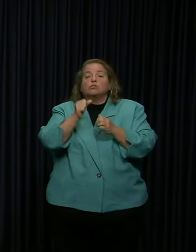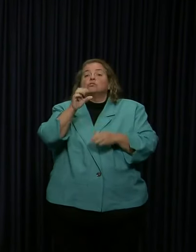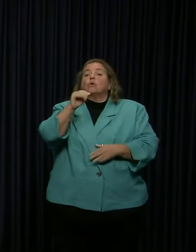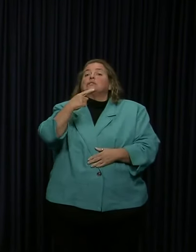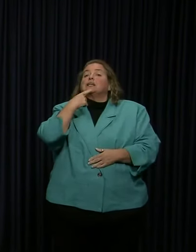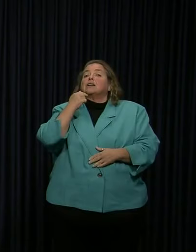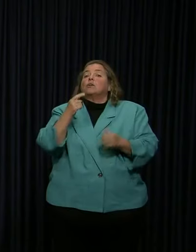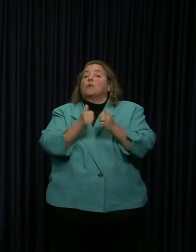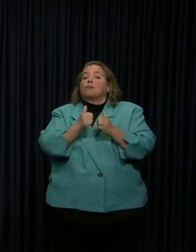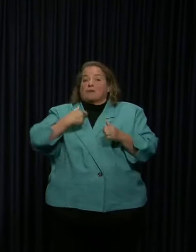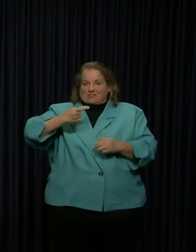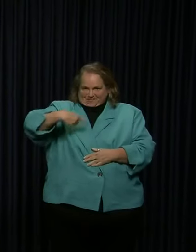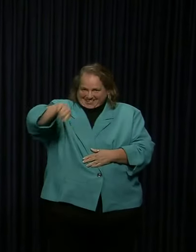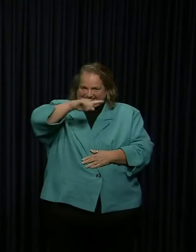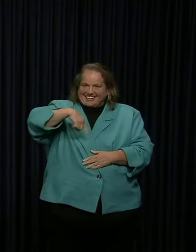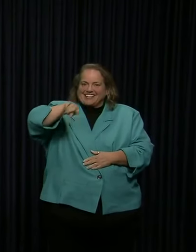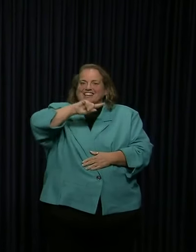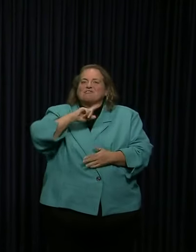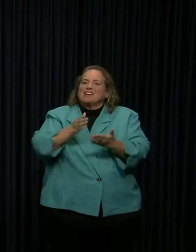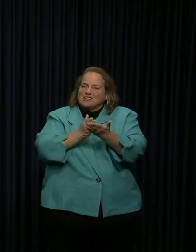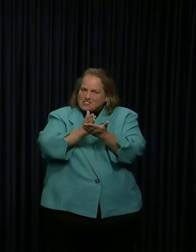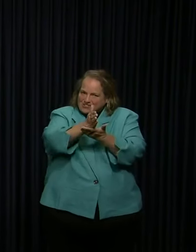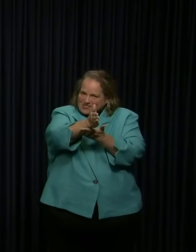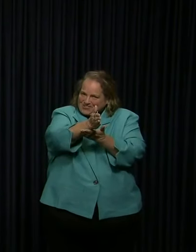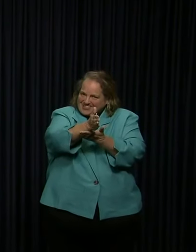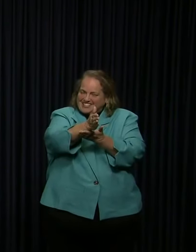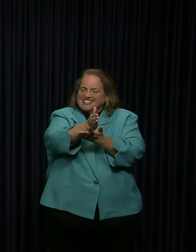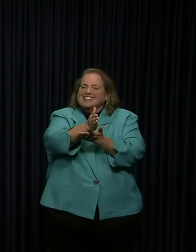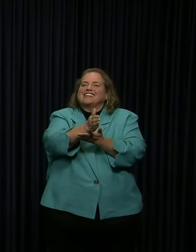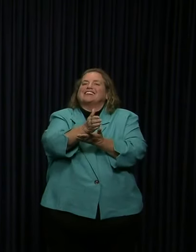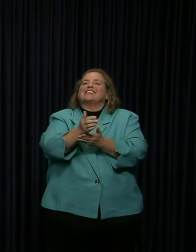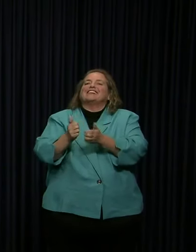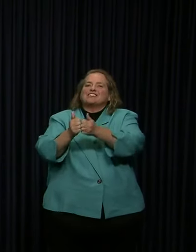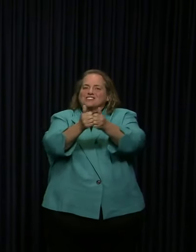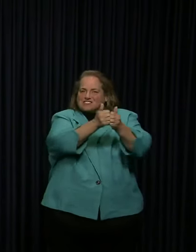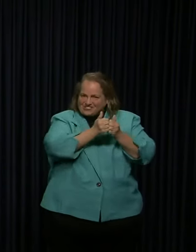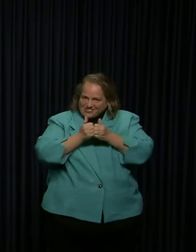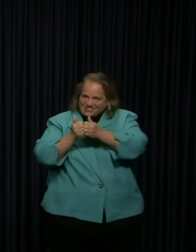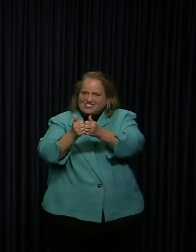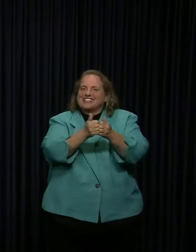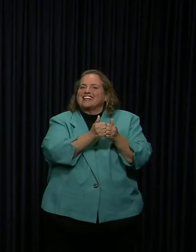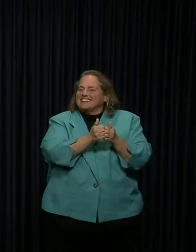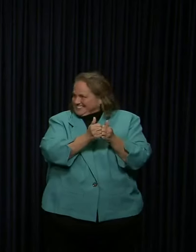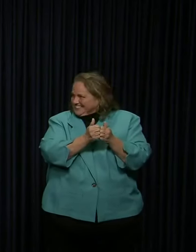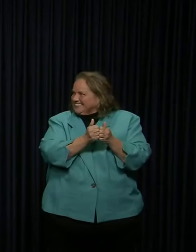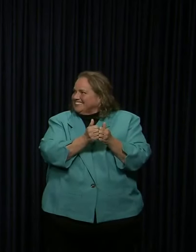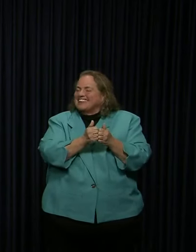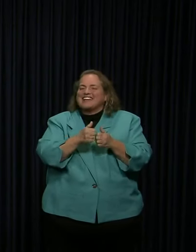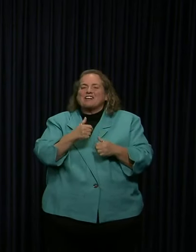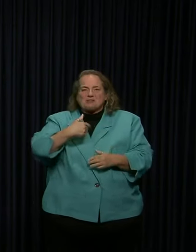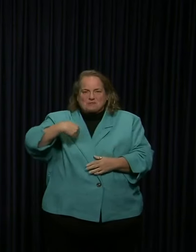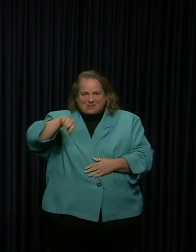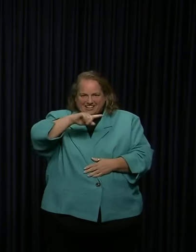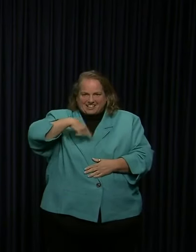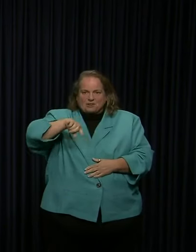ARE IN THE CHALLENGE TO OUR GENERATION AND THAT WE ARE